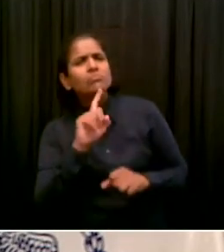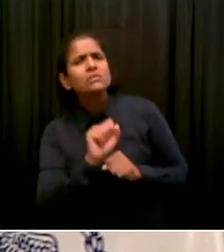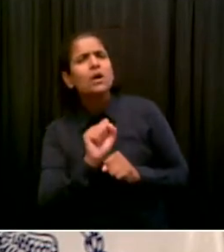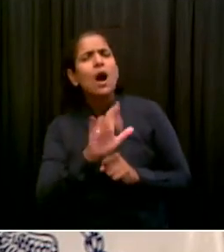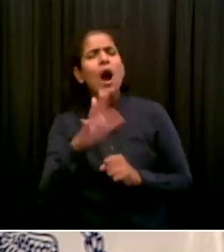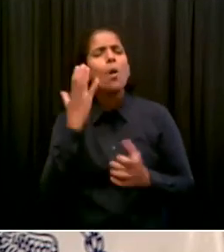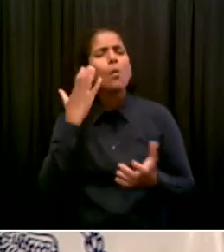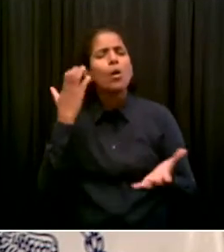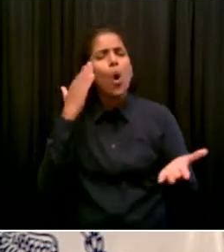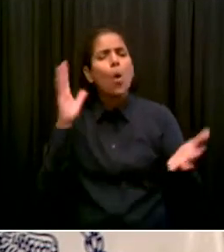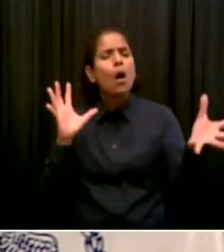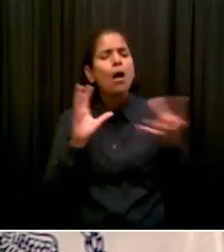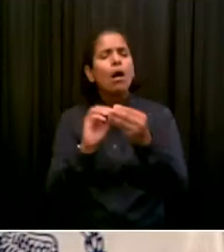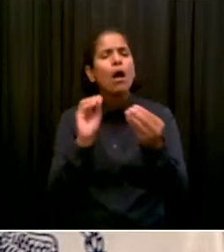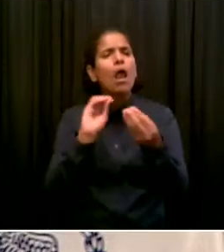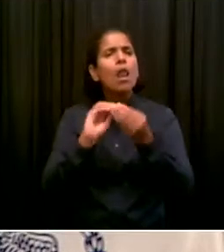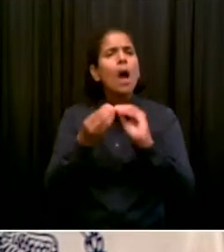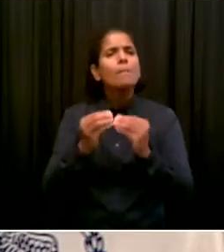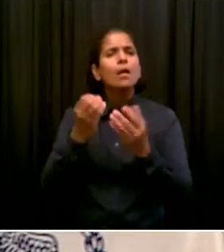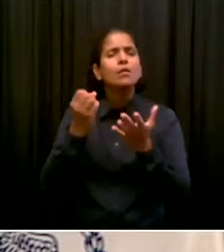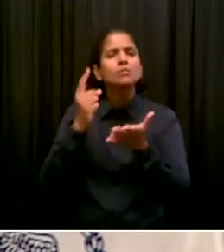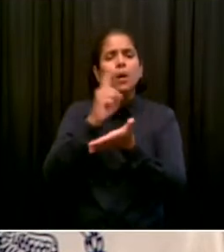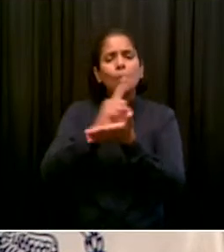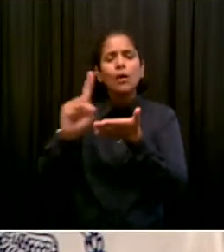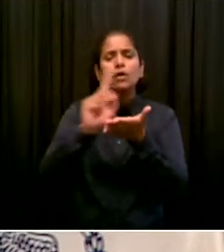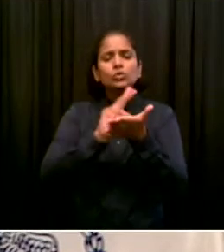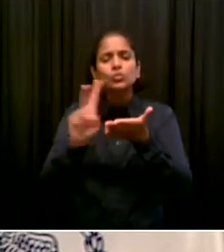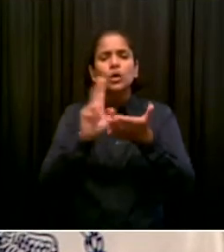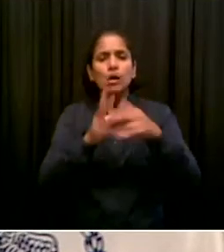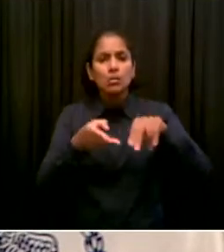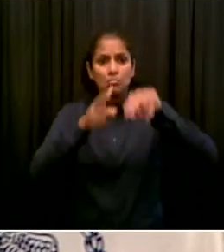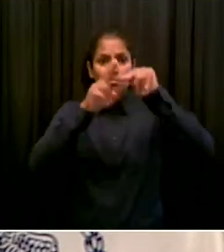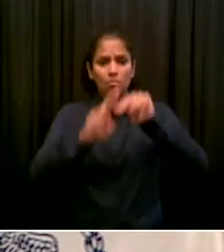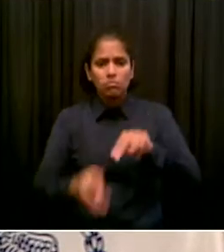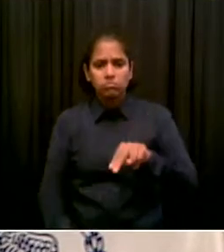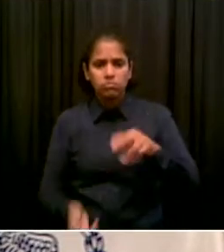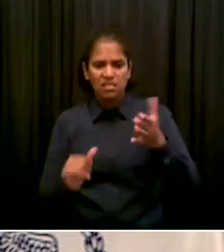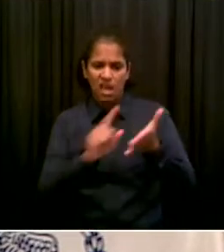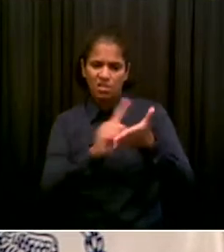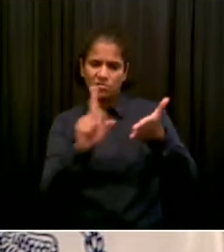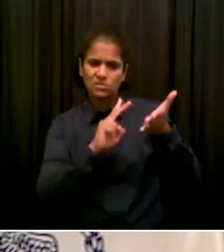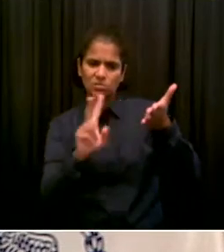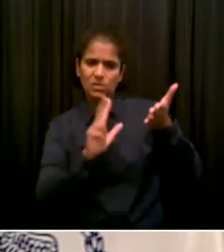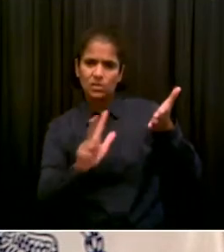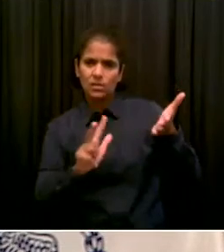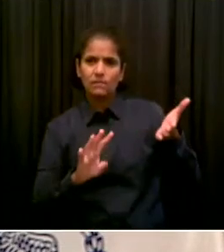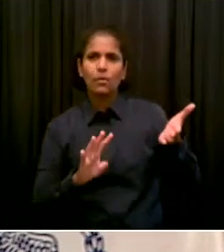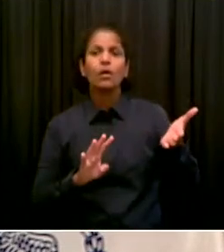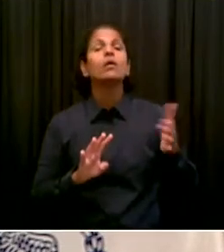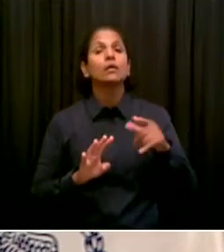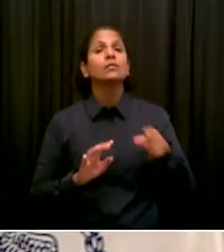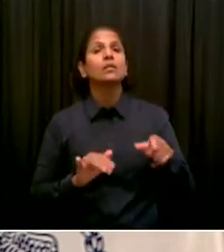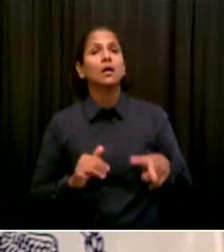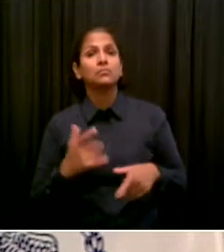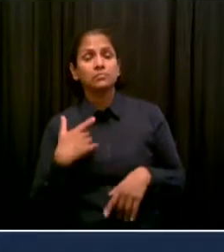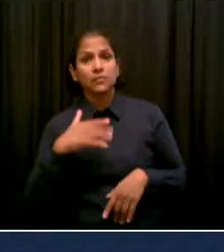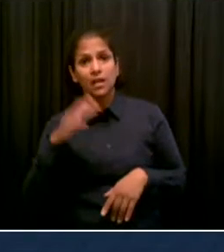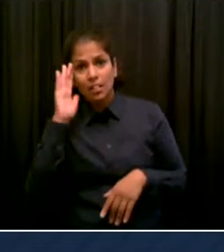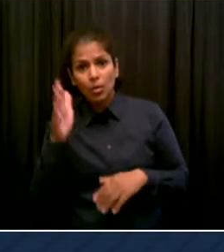THAT POINT OF WHAT YOUR HISTORIALC PEXERIENCE HAS BEEN BETWEEN THE DIFFERENCE OF WHAT YOU WILL THINK THE FIRST DAY WILL BE LIKE AND WHAT SORTS OF